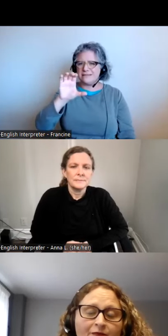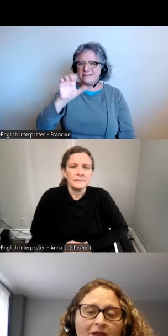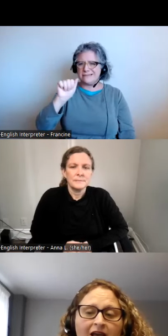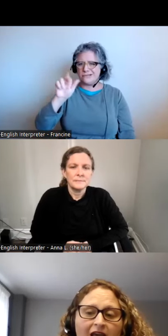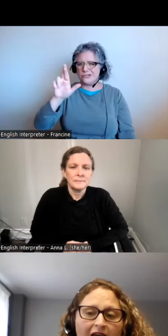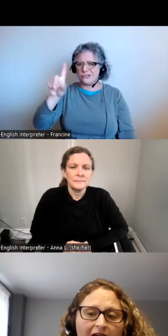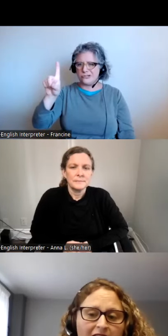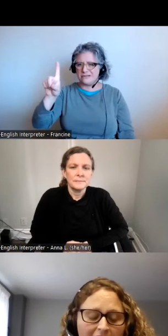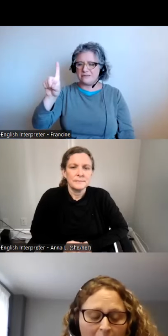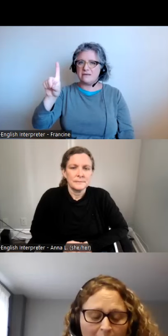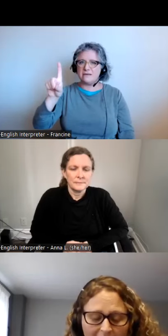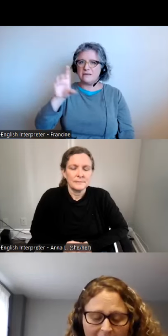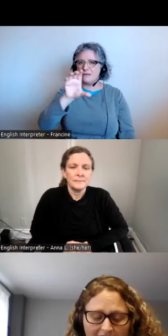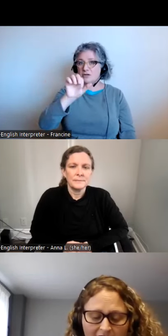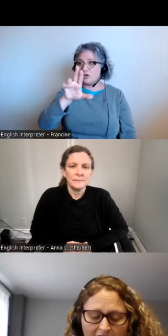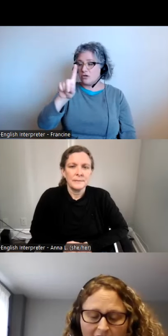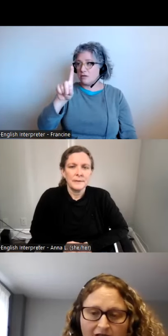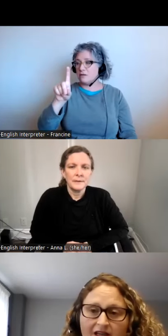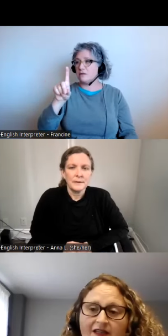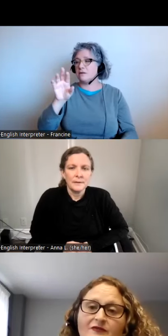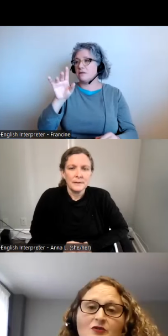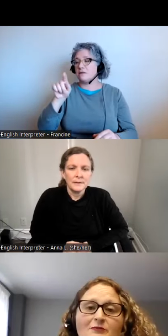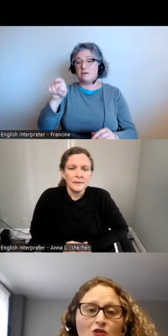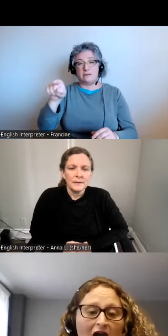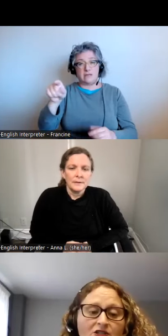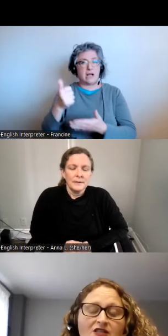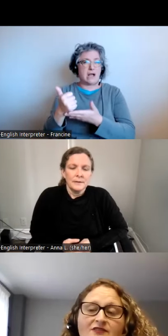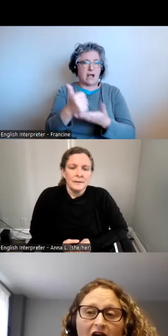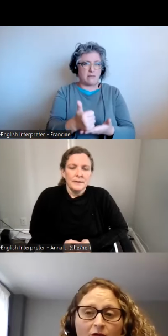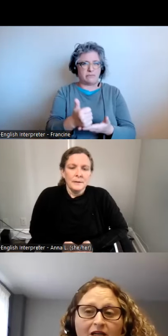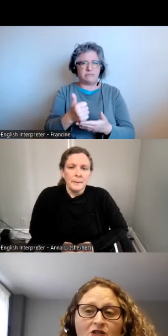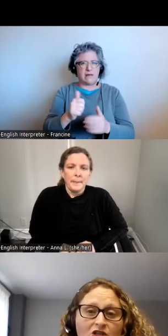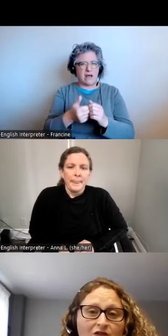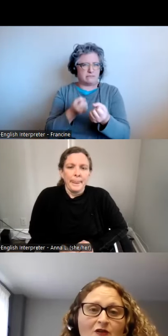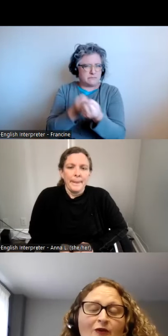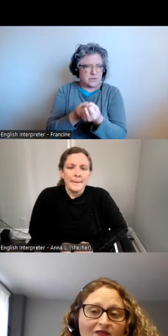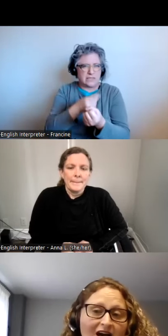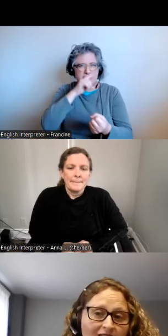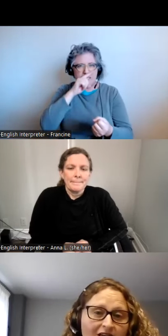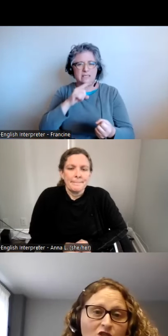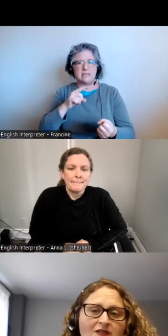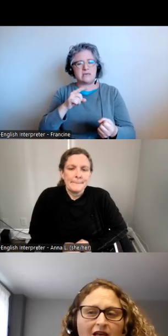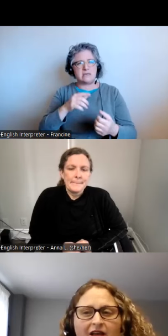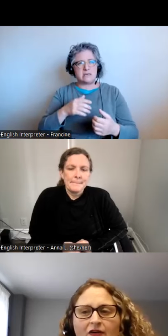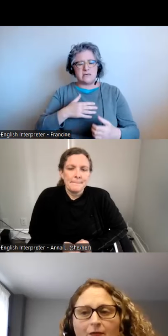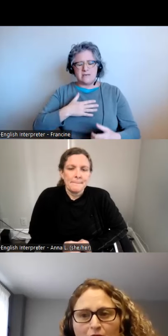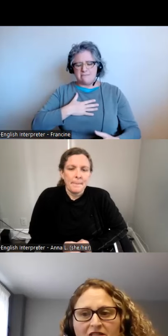website about kids health and it's the website, or the